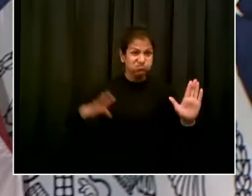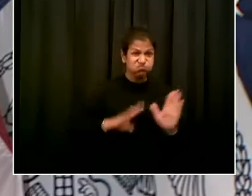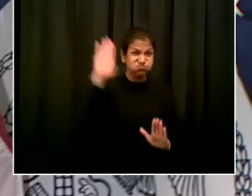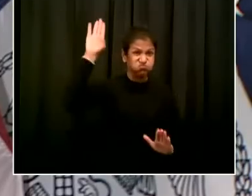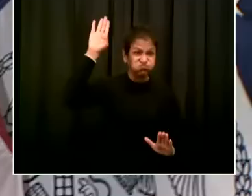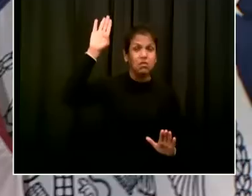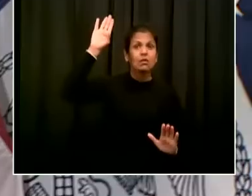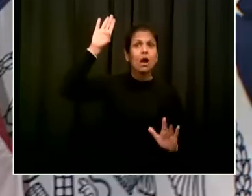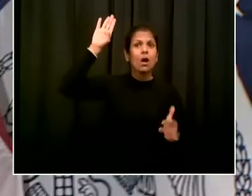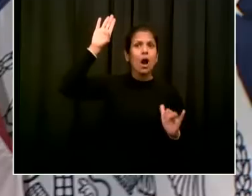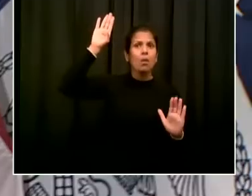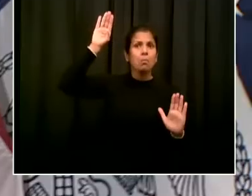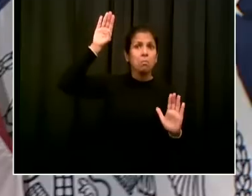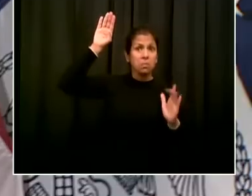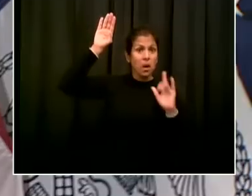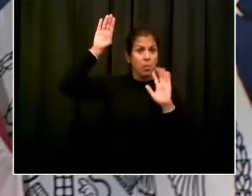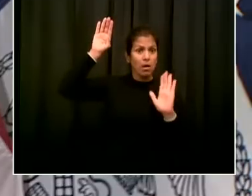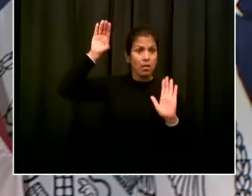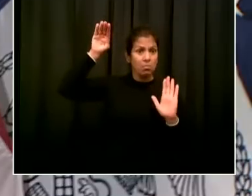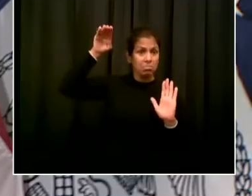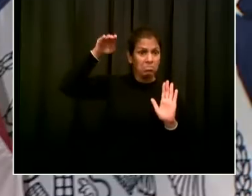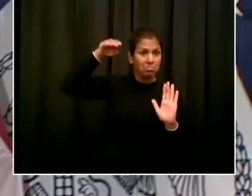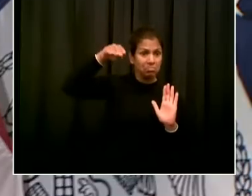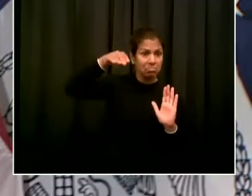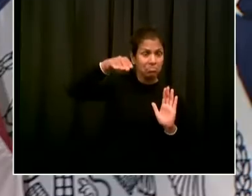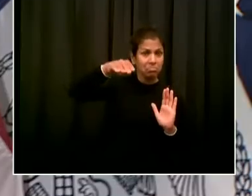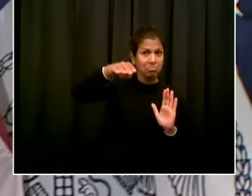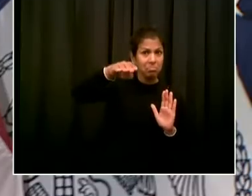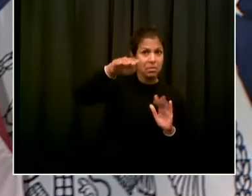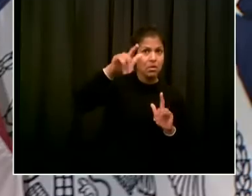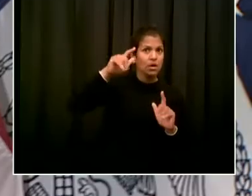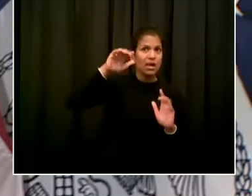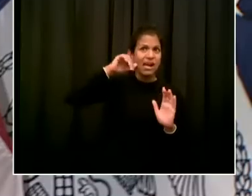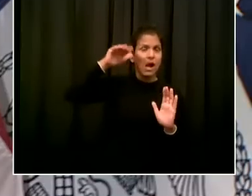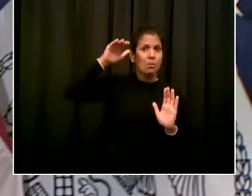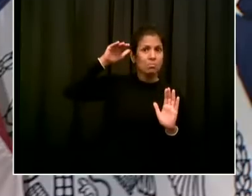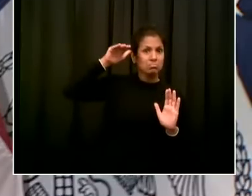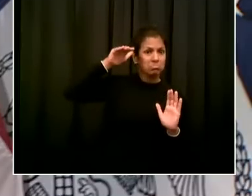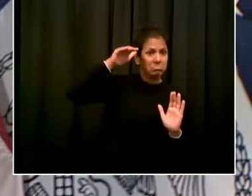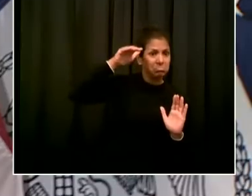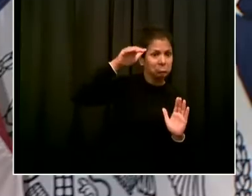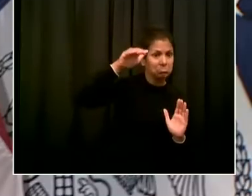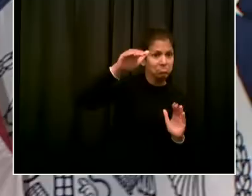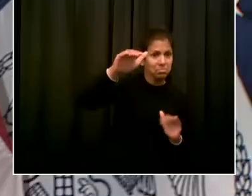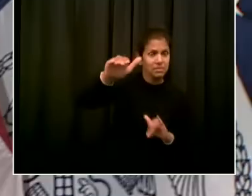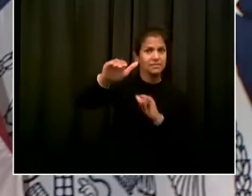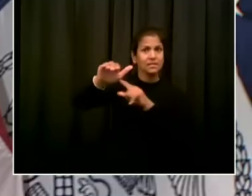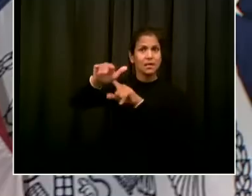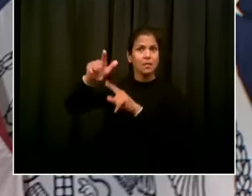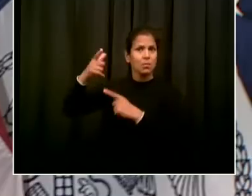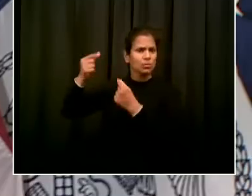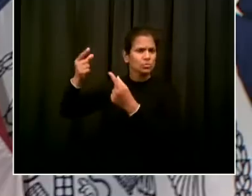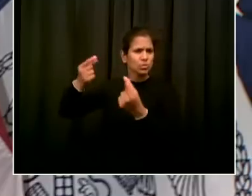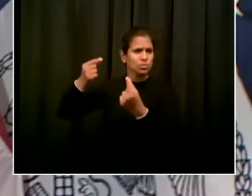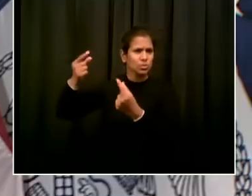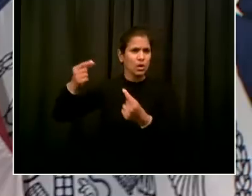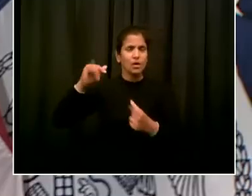Reporter: YOU DID INDICATE THAT THERE HAS BEEN A LEVELING OFF. WHAT IS THE STATISTICAL BBIASS S R FOTTHAT? IS THERE REDUCTION IN ANY OF THE NEIGHBORHOODSDS? WHEHEETHR R EDOS FOREST HILLS, BOROUGH PARK,